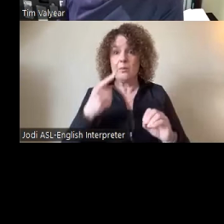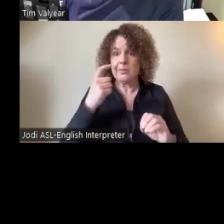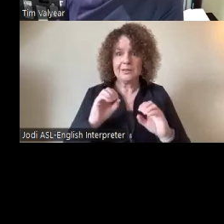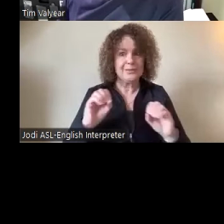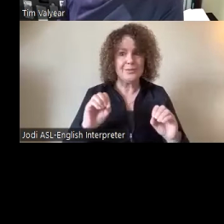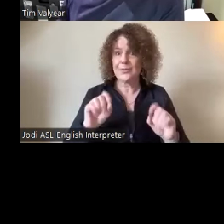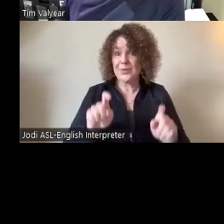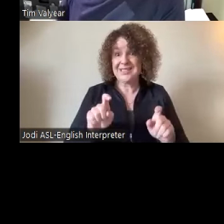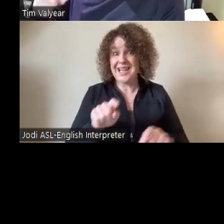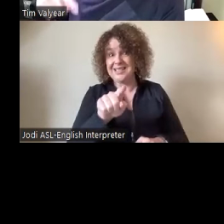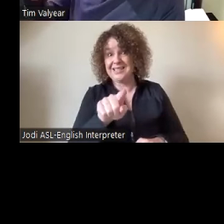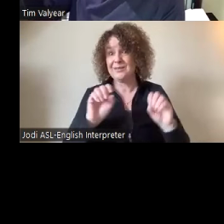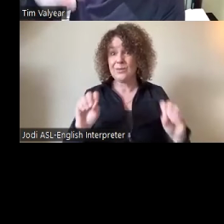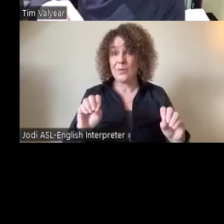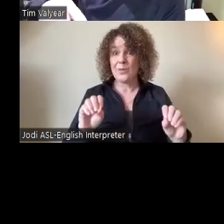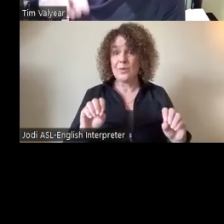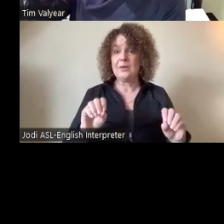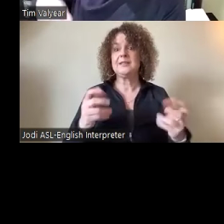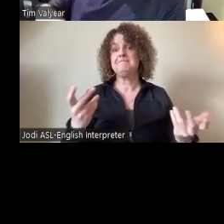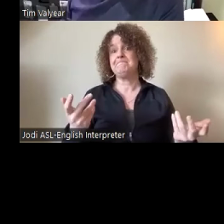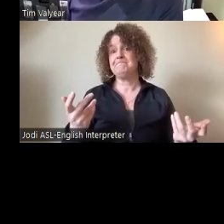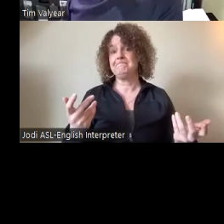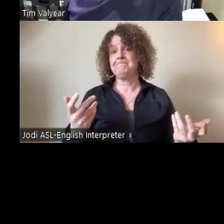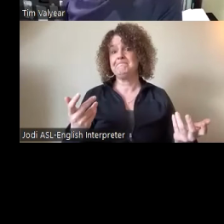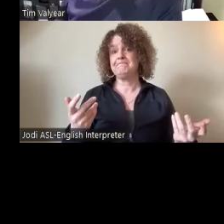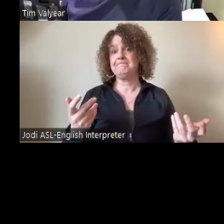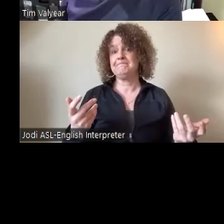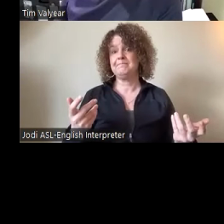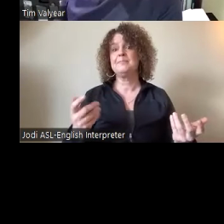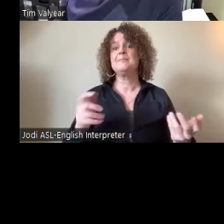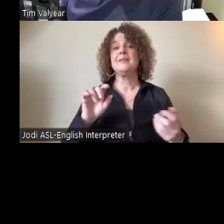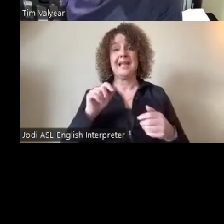of the rapid tests, we went t once a week. And now we're